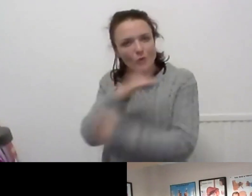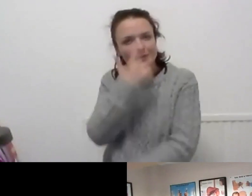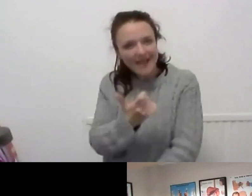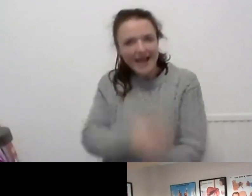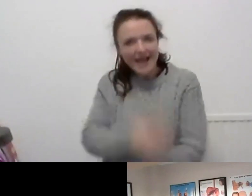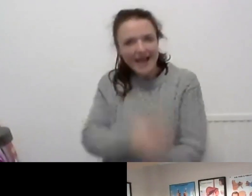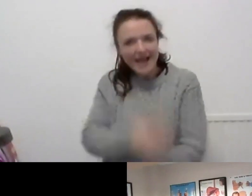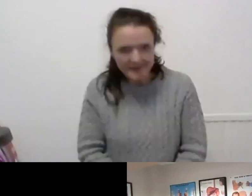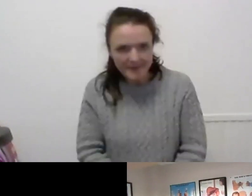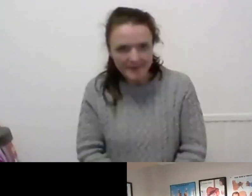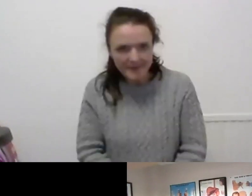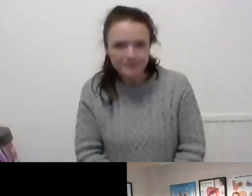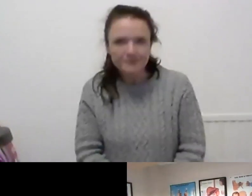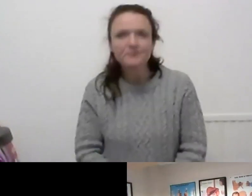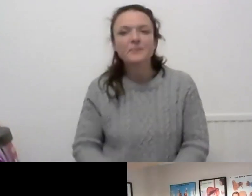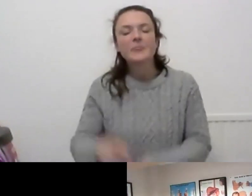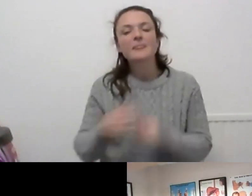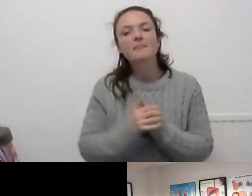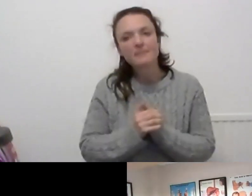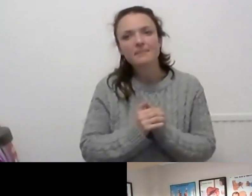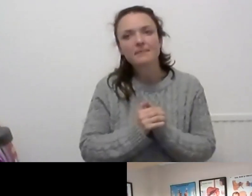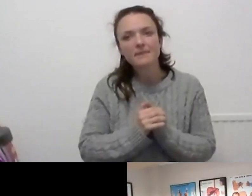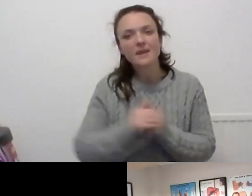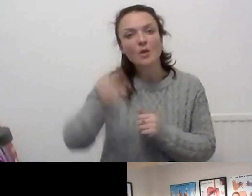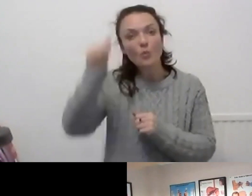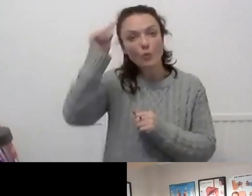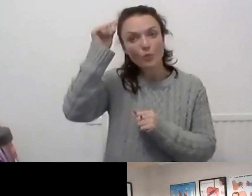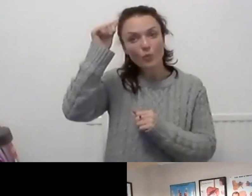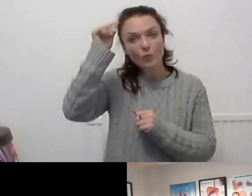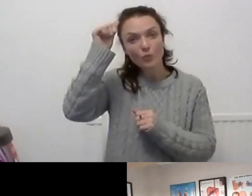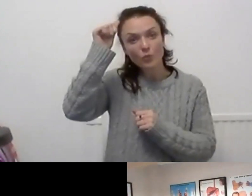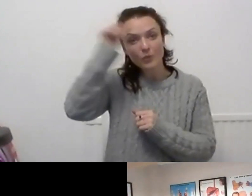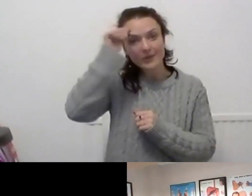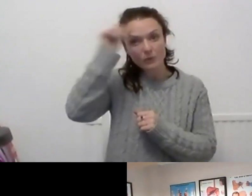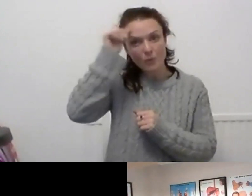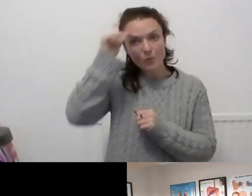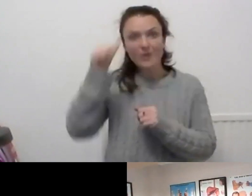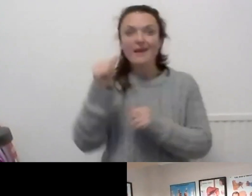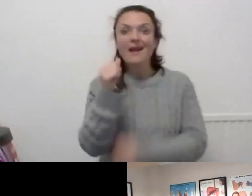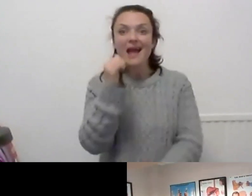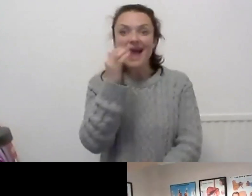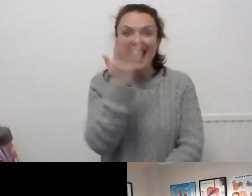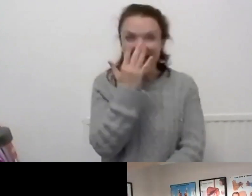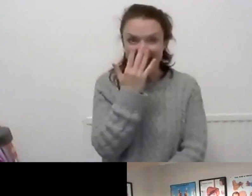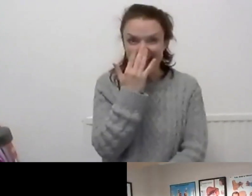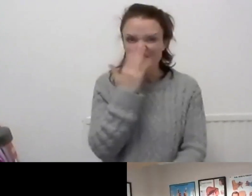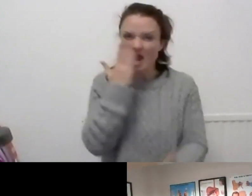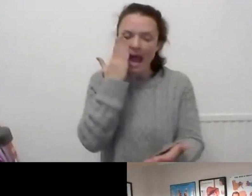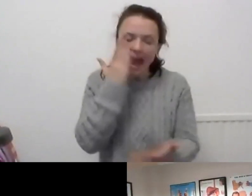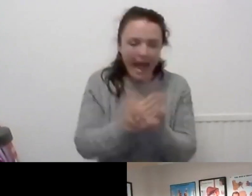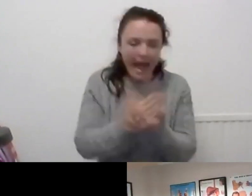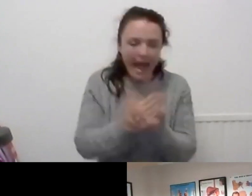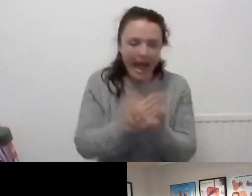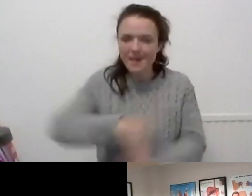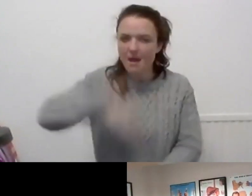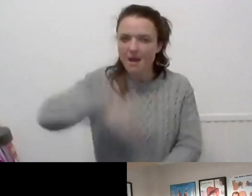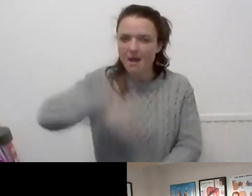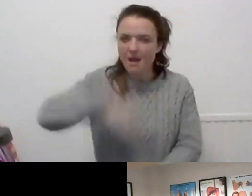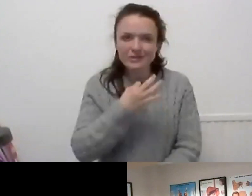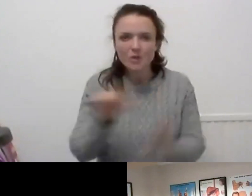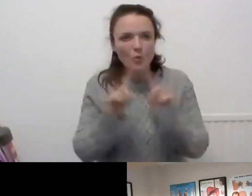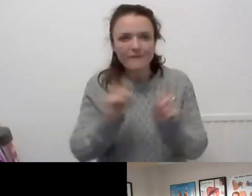we know this age, and you know, living ages, the main risk factor for COVID-19 is severe illness